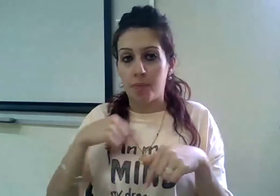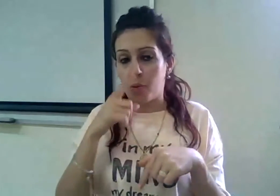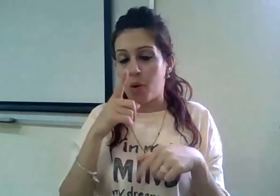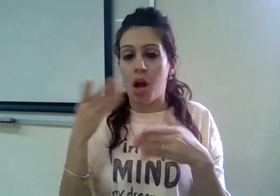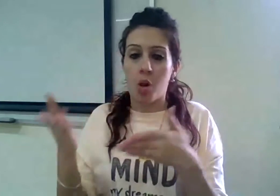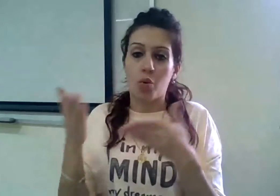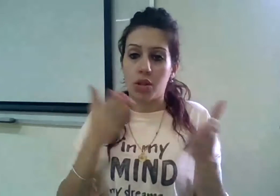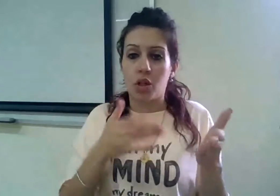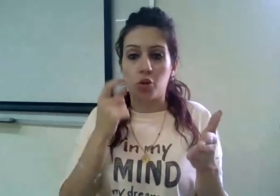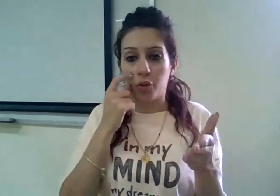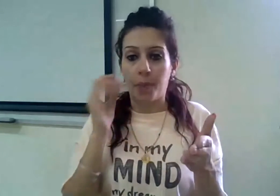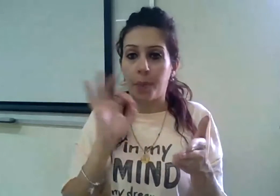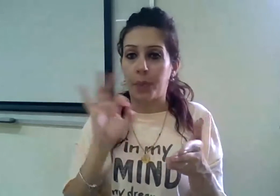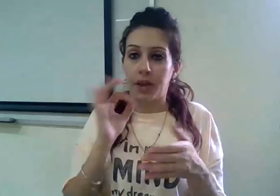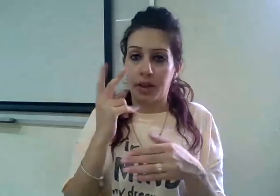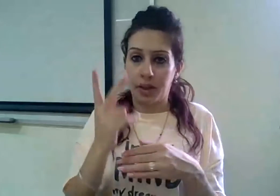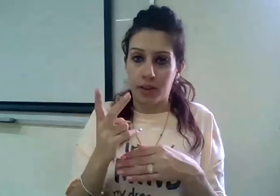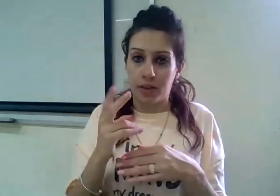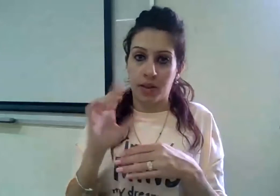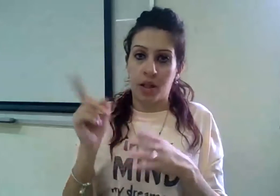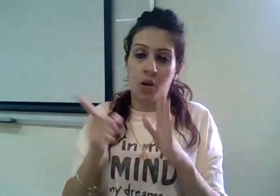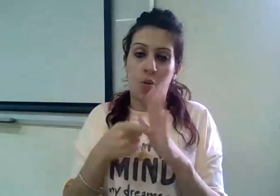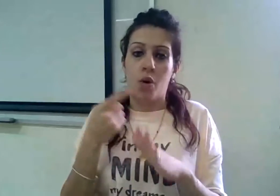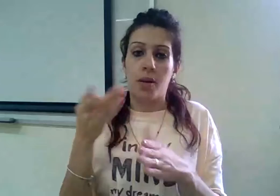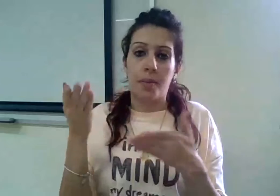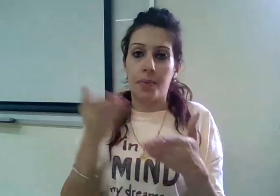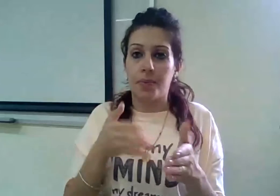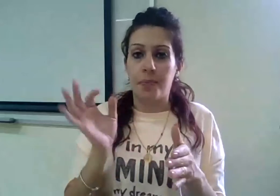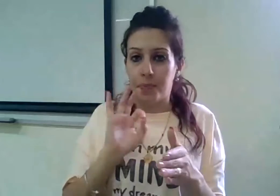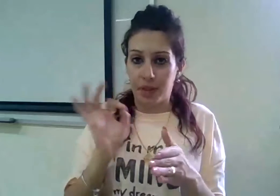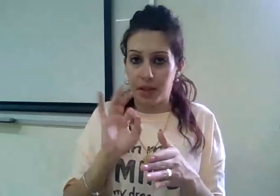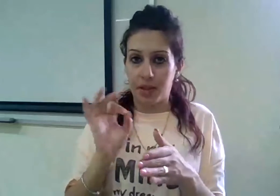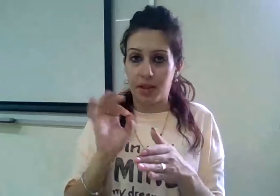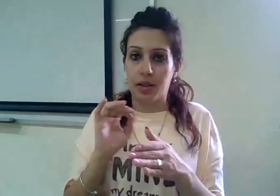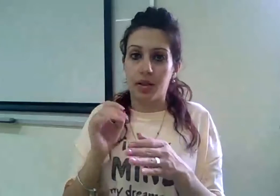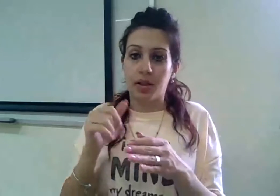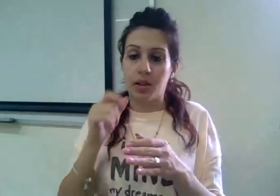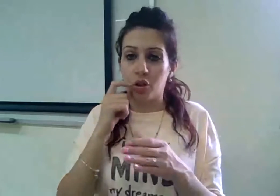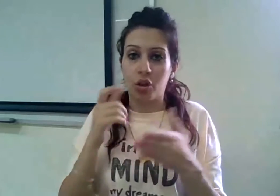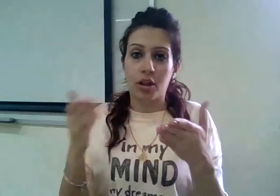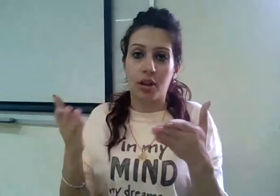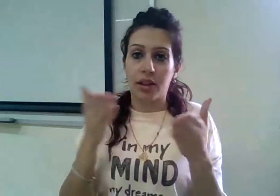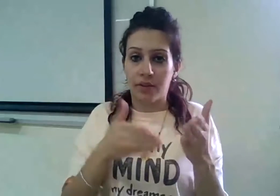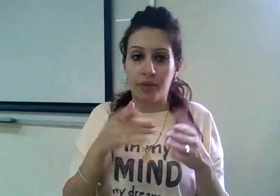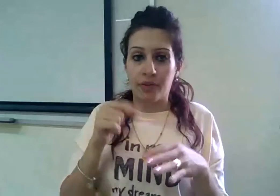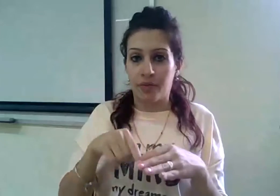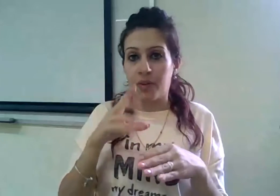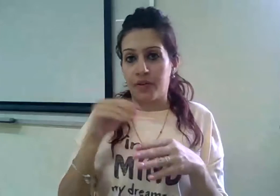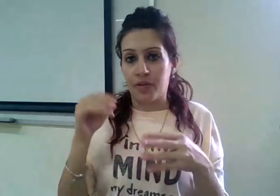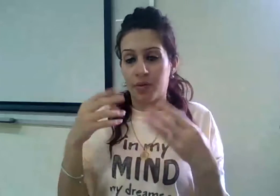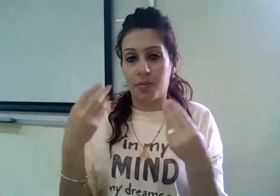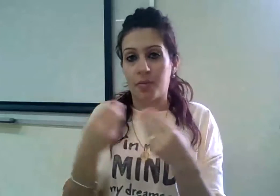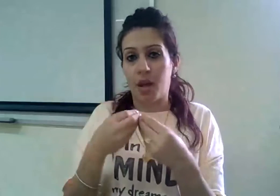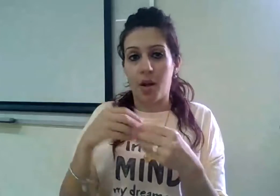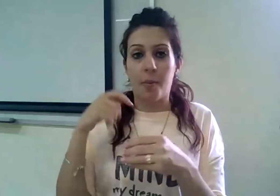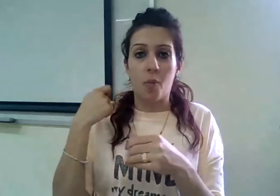And first of all, I like to welcome again, which is like more than a guest. It's also a colleague from the Ministry of Education and Jordan,